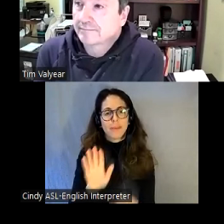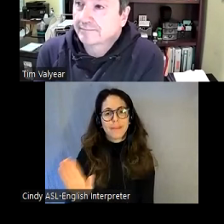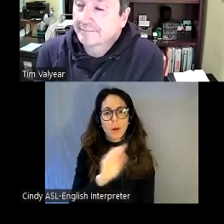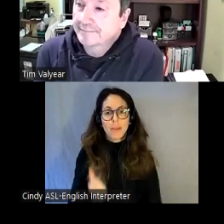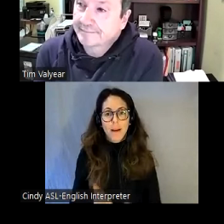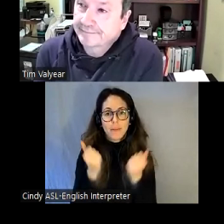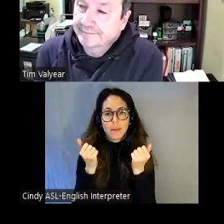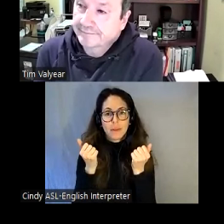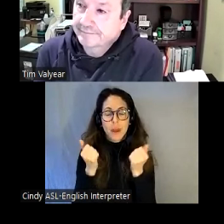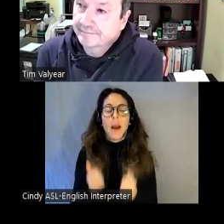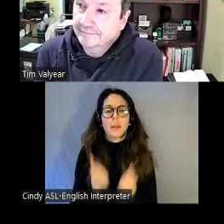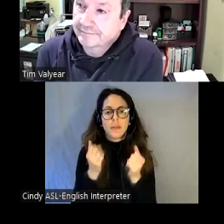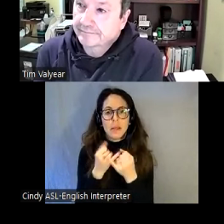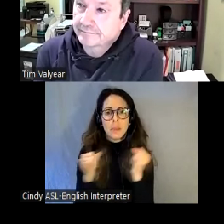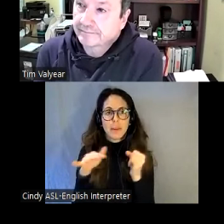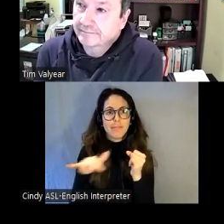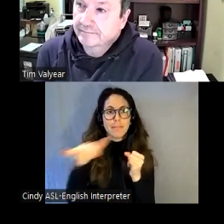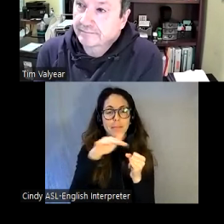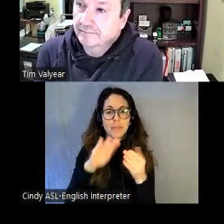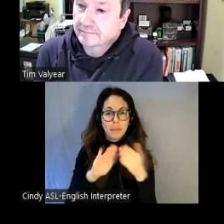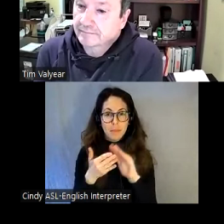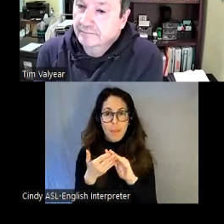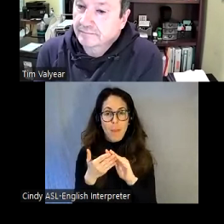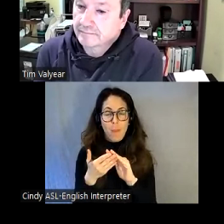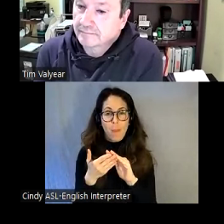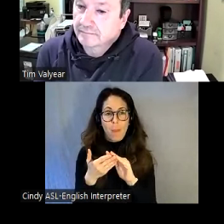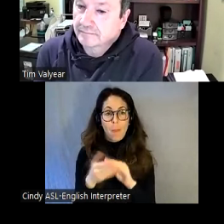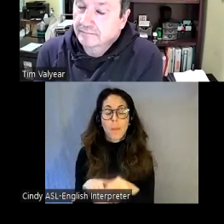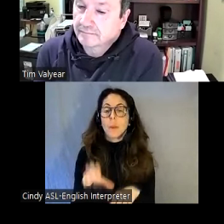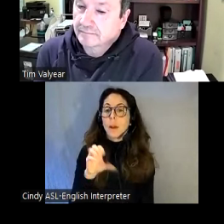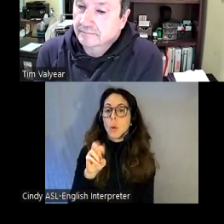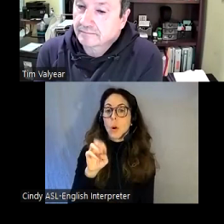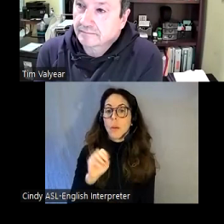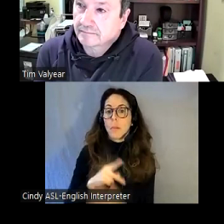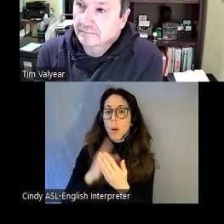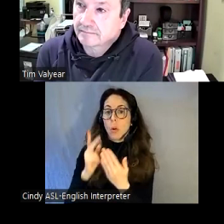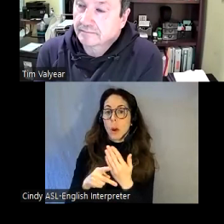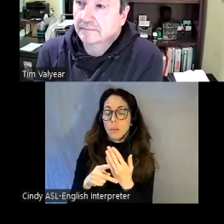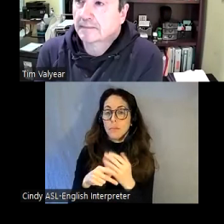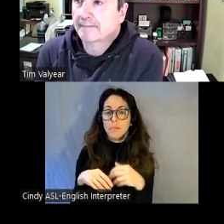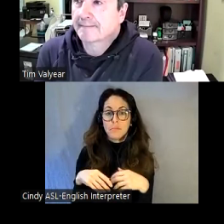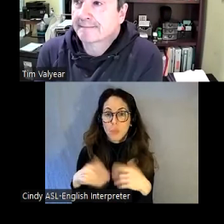equity. Our core programs assist people with disabilities to take control of their lives and live